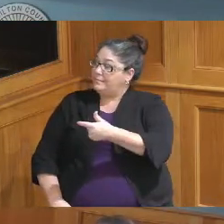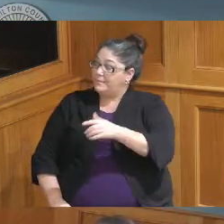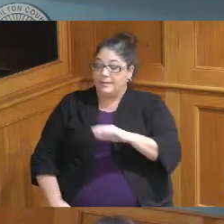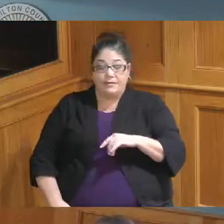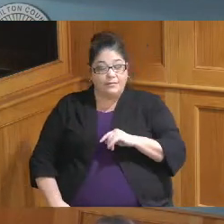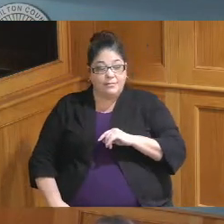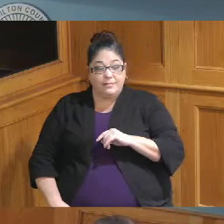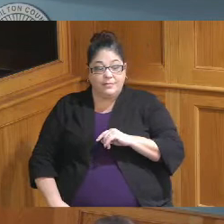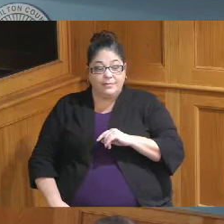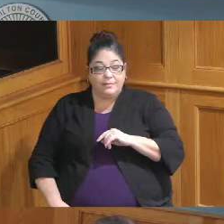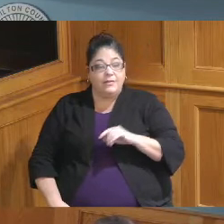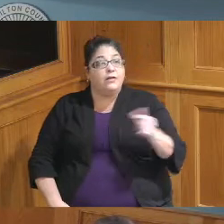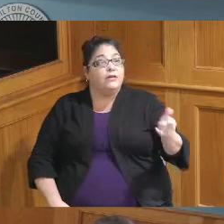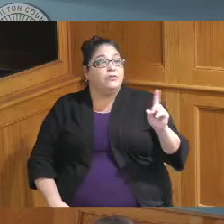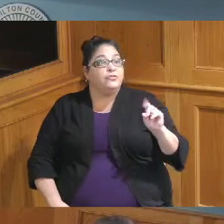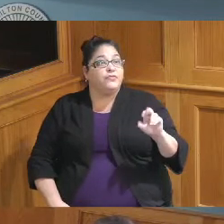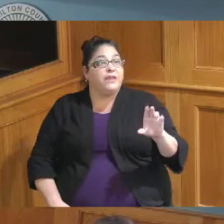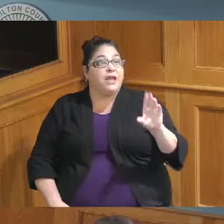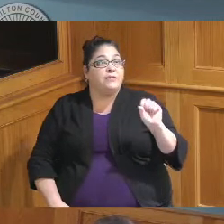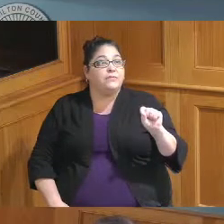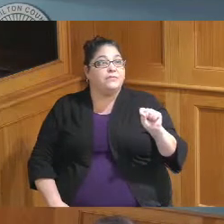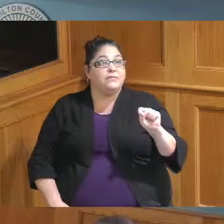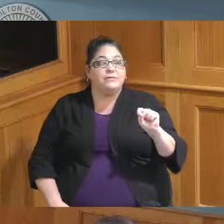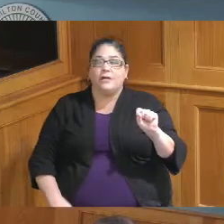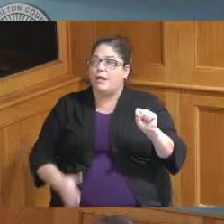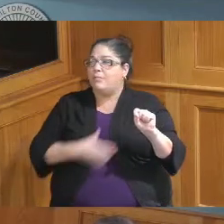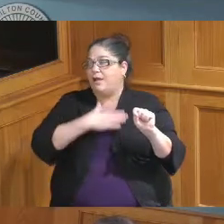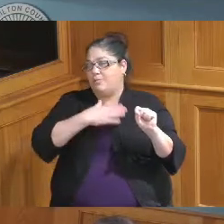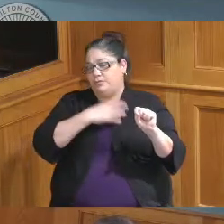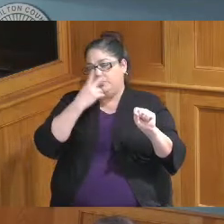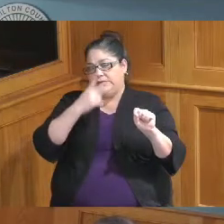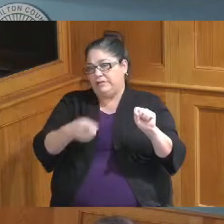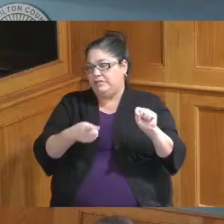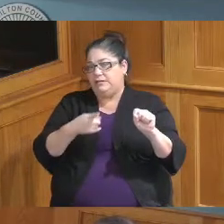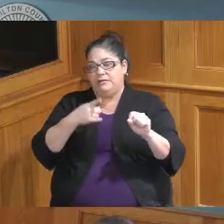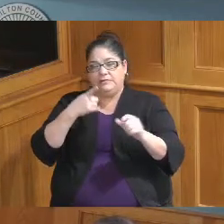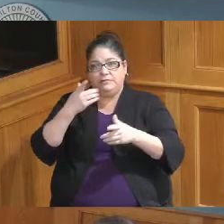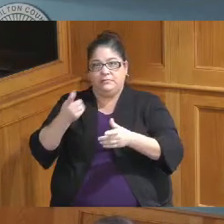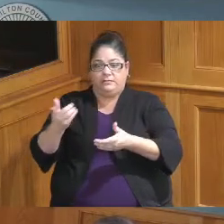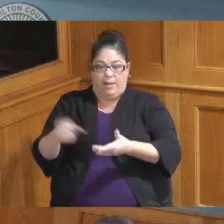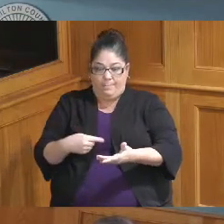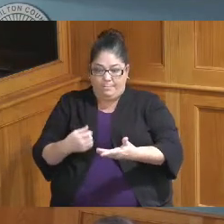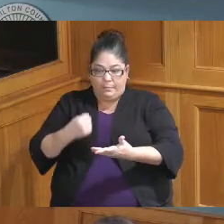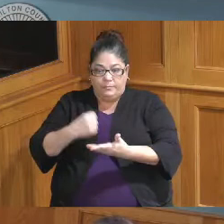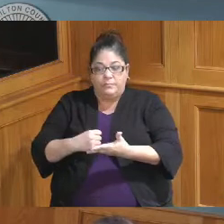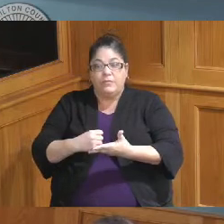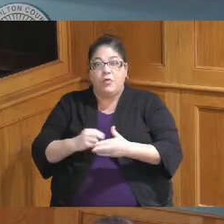I'm delighted to have this rolling through and looking forward to assuming we keep it in the